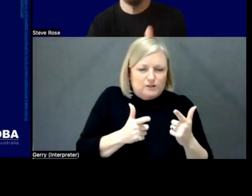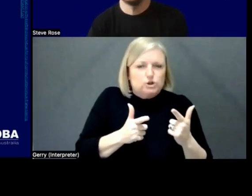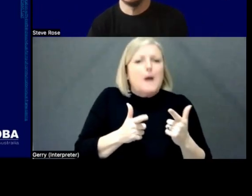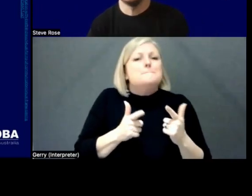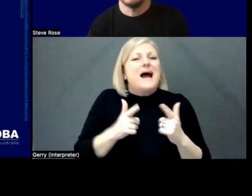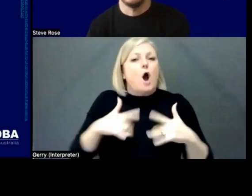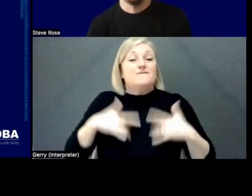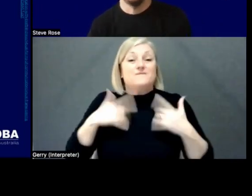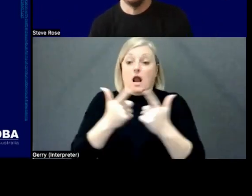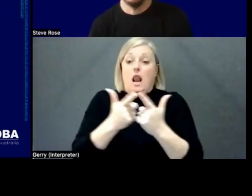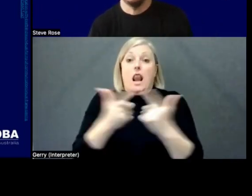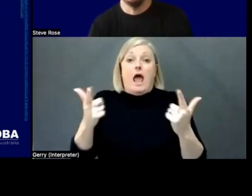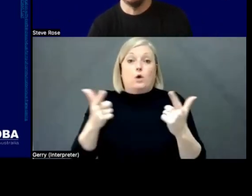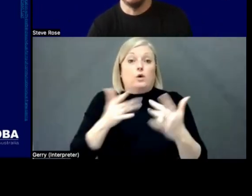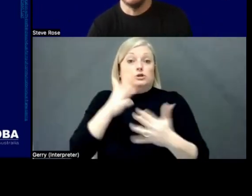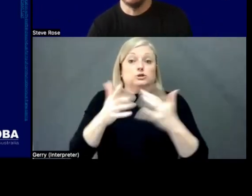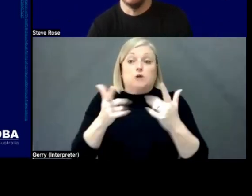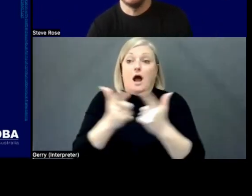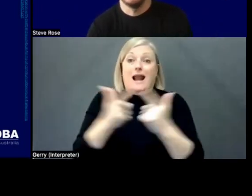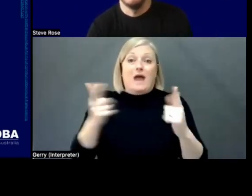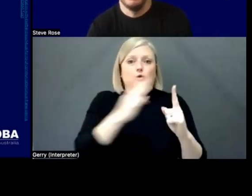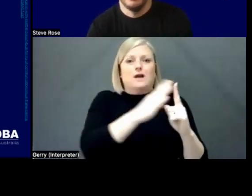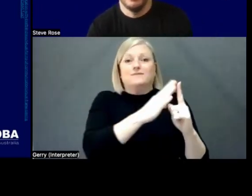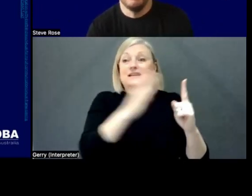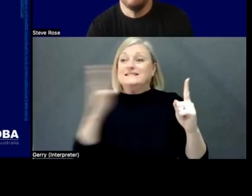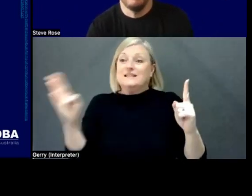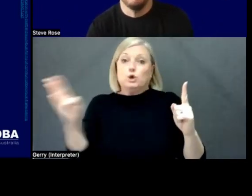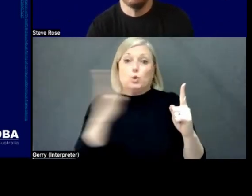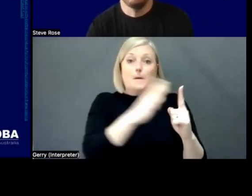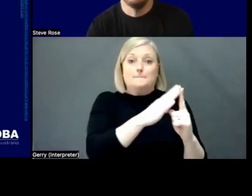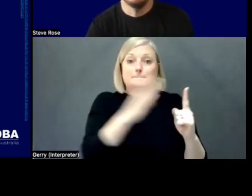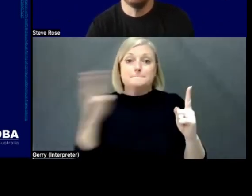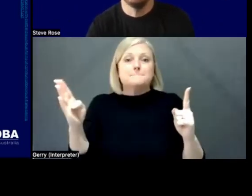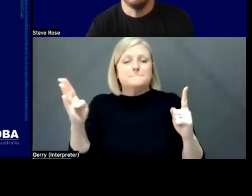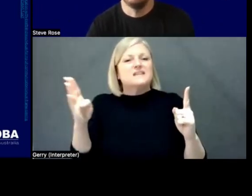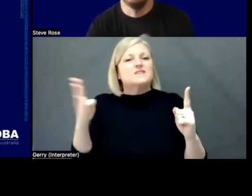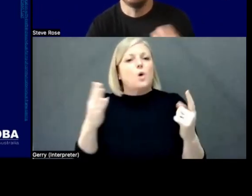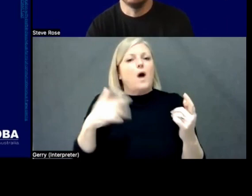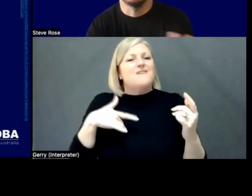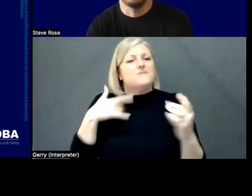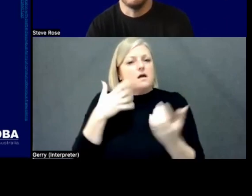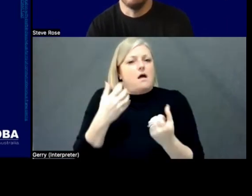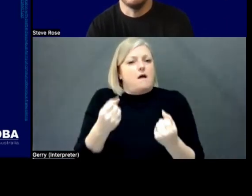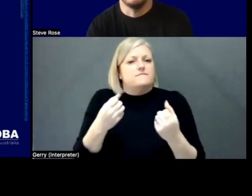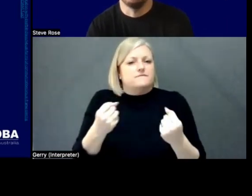people start to access tactile sign language. They're very much more for people who are acquiring their